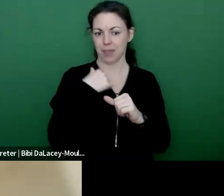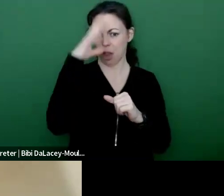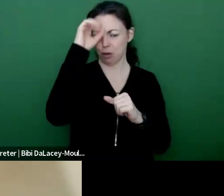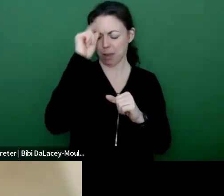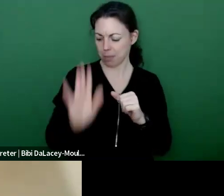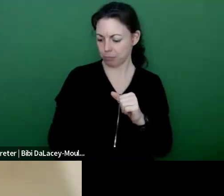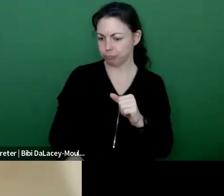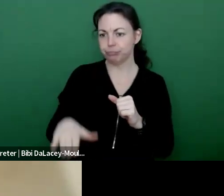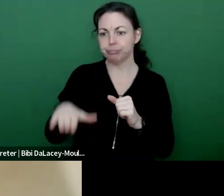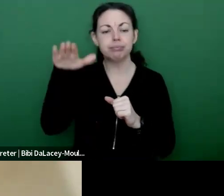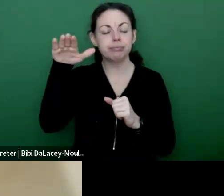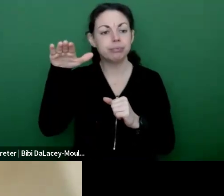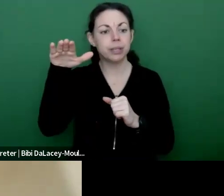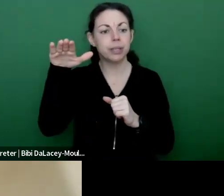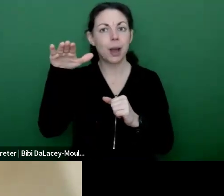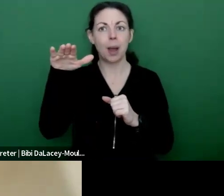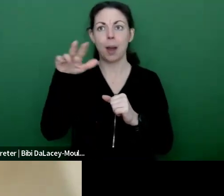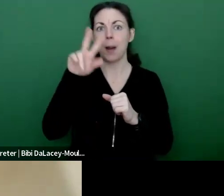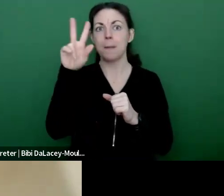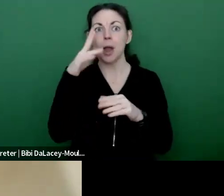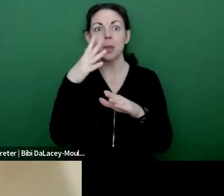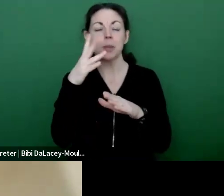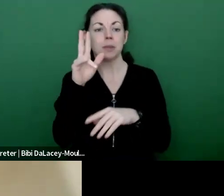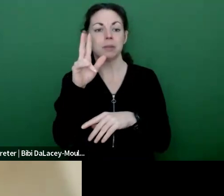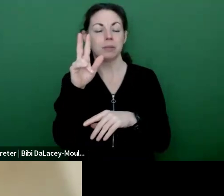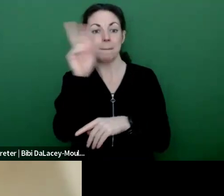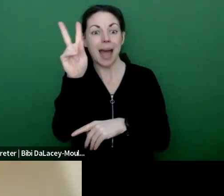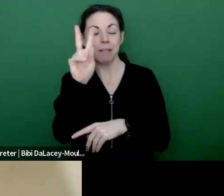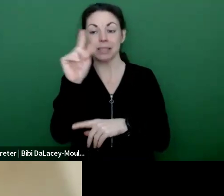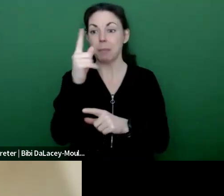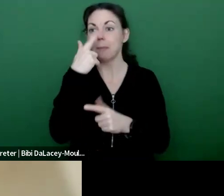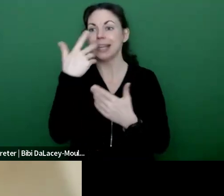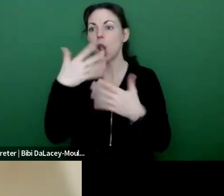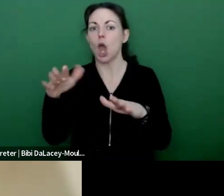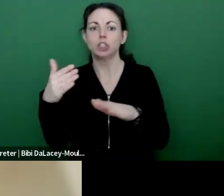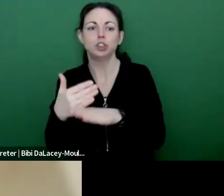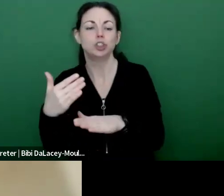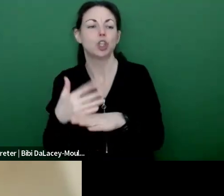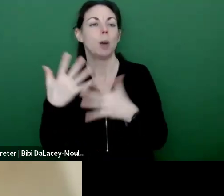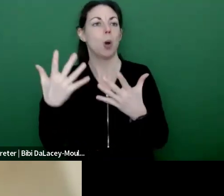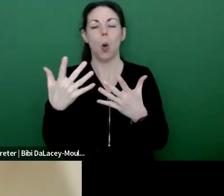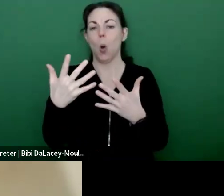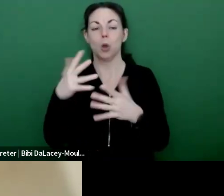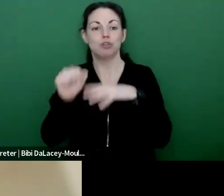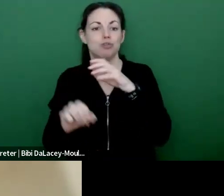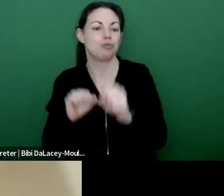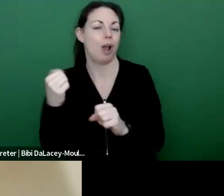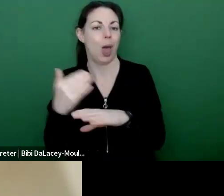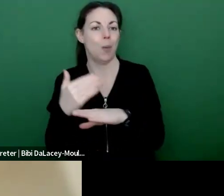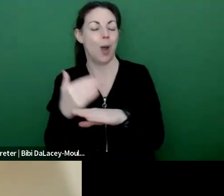different times both parents losing jobs or family members having a difficult time at work and really seeing the impact that that had on an